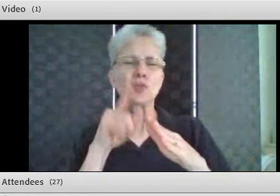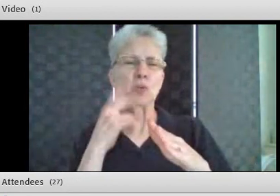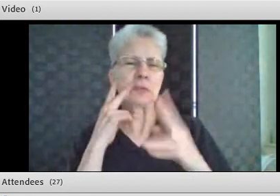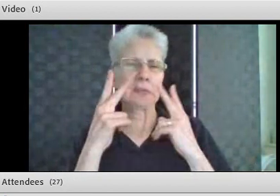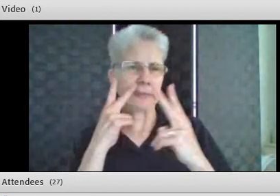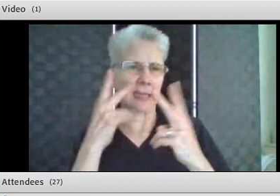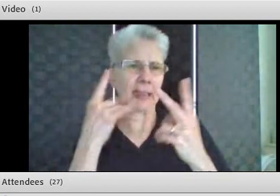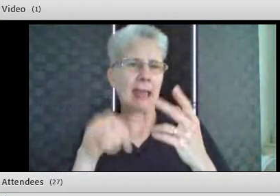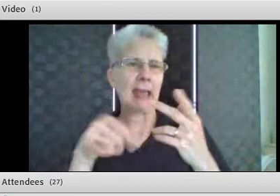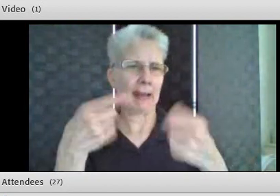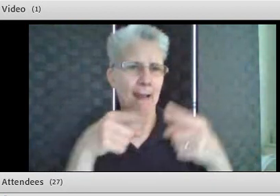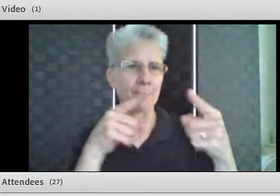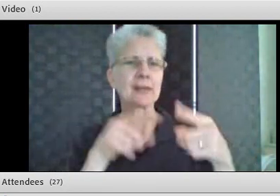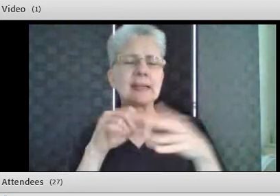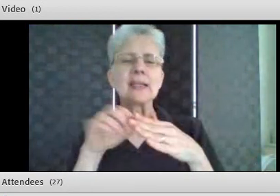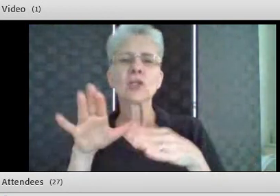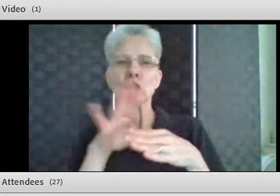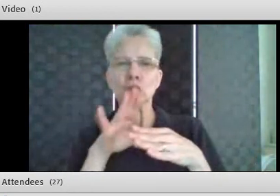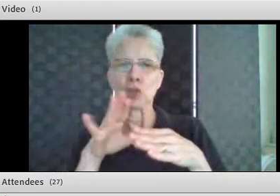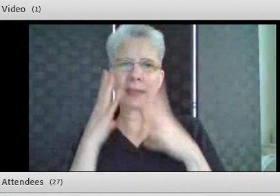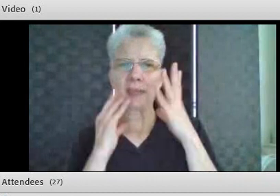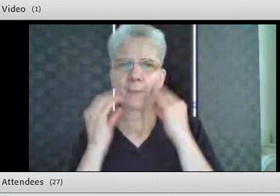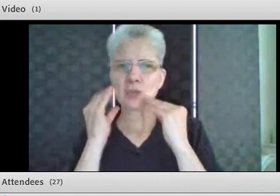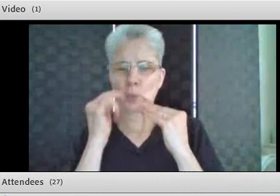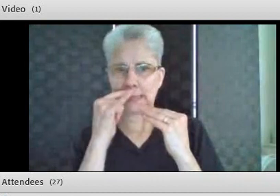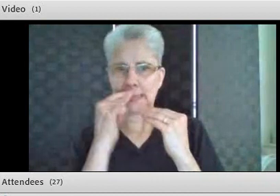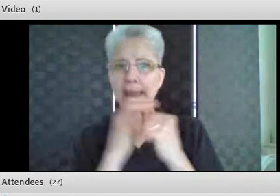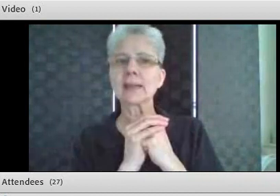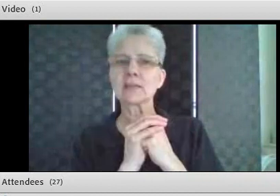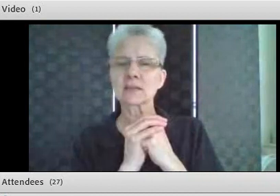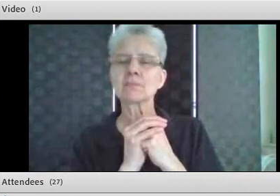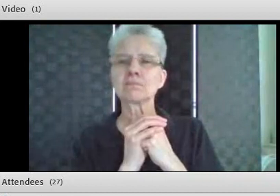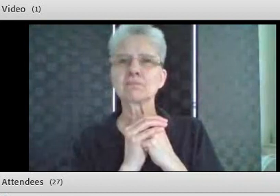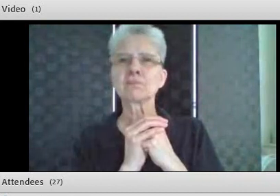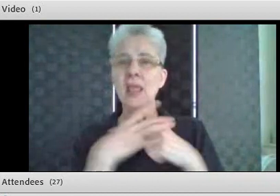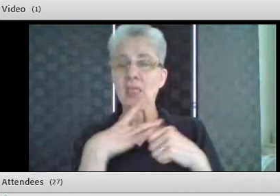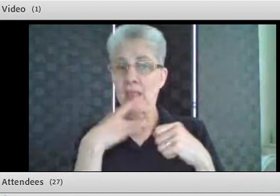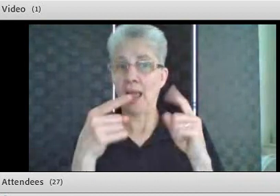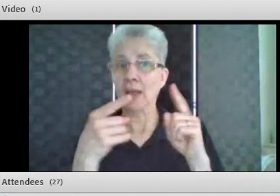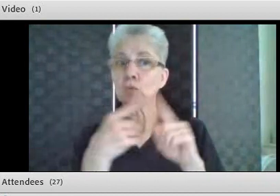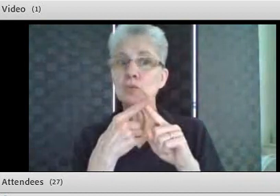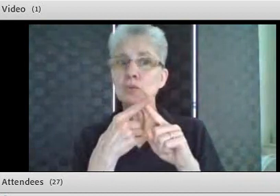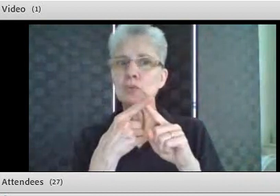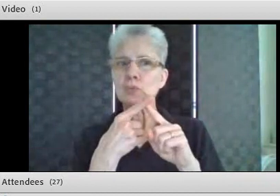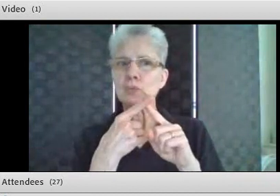into the instant-gratification piece that all of our children want that day because I'm sure that you see